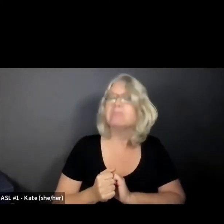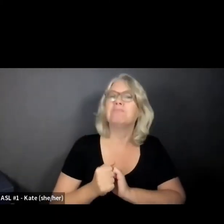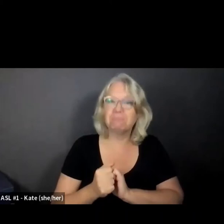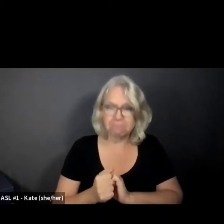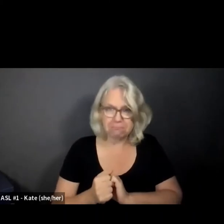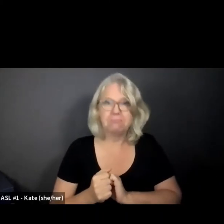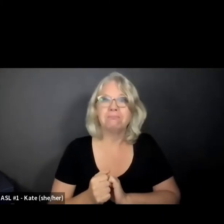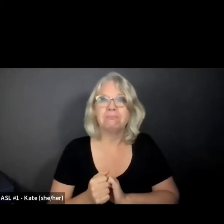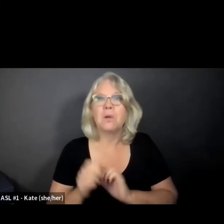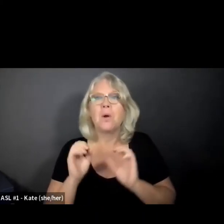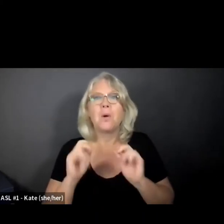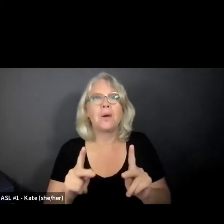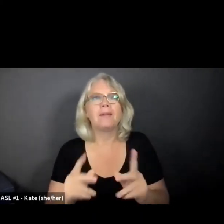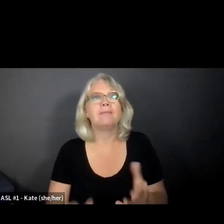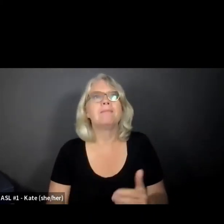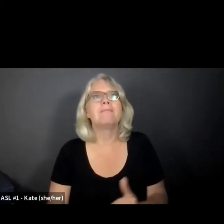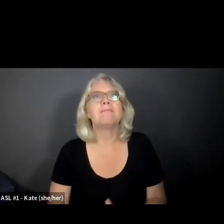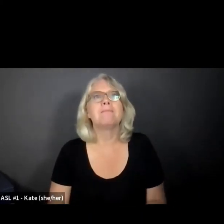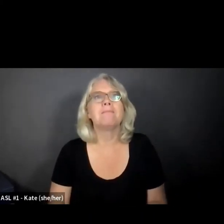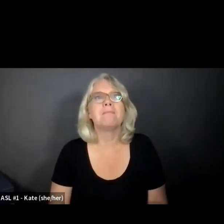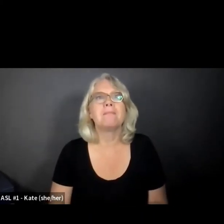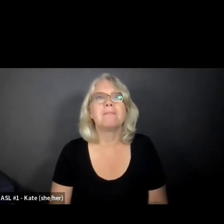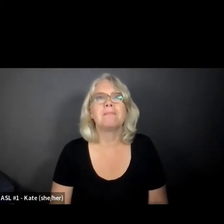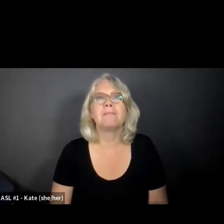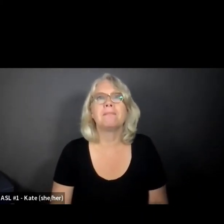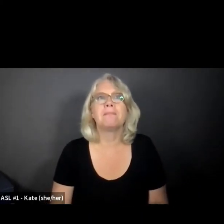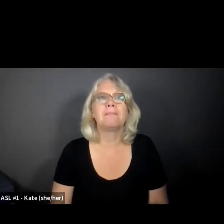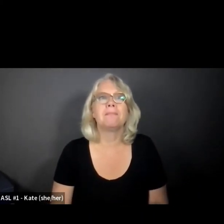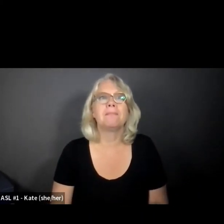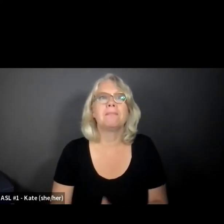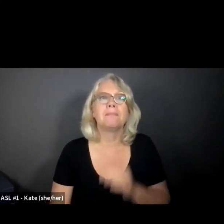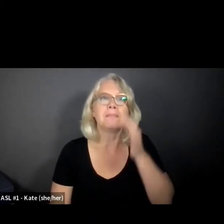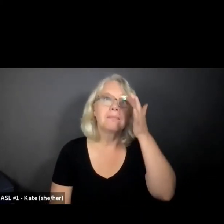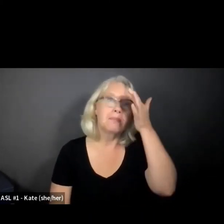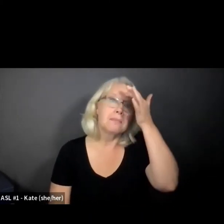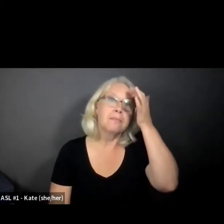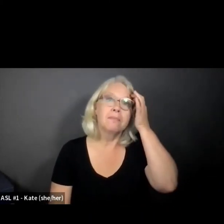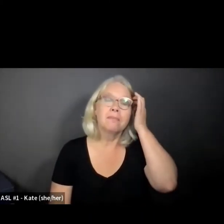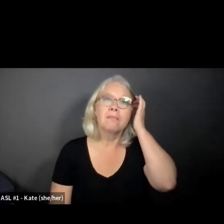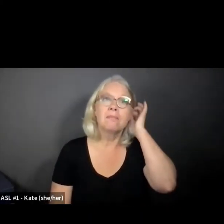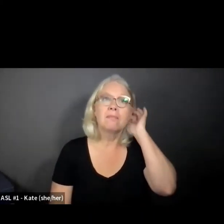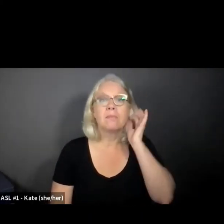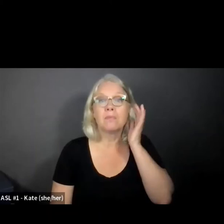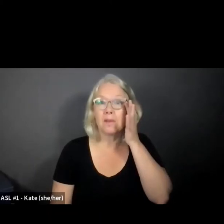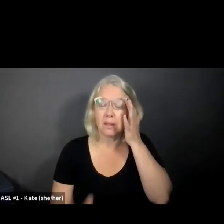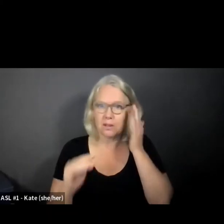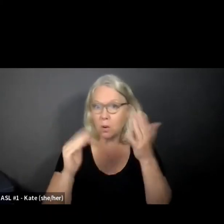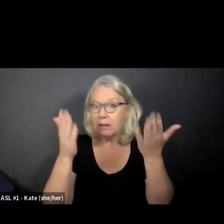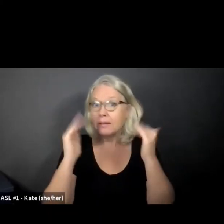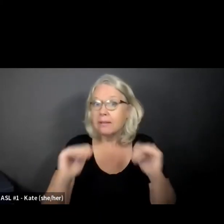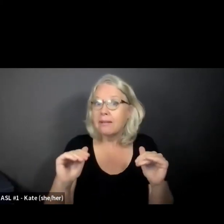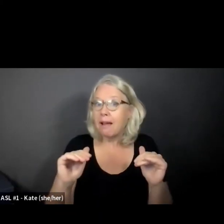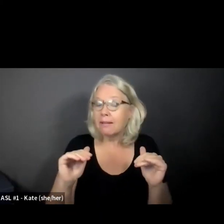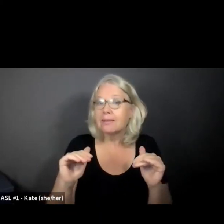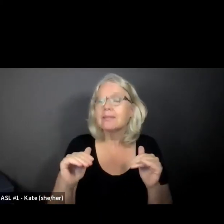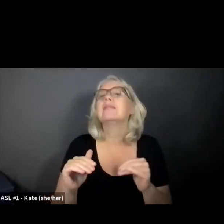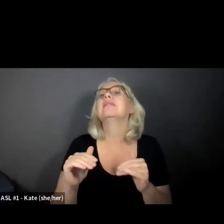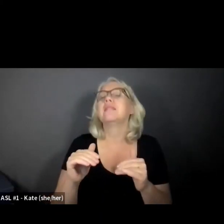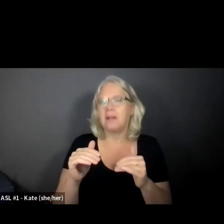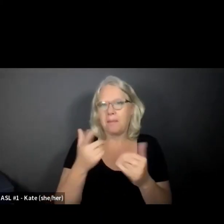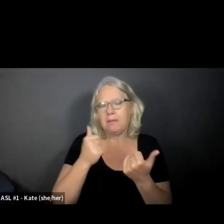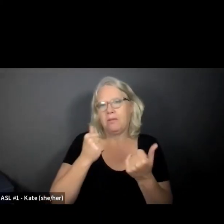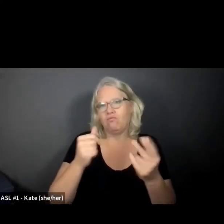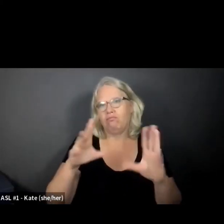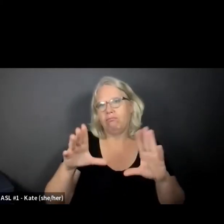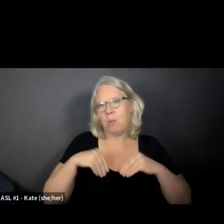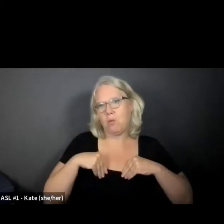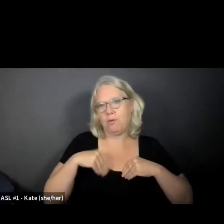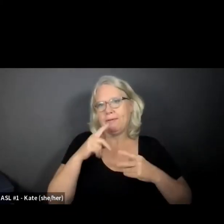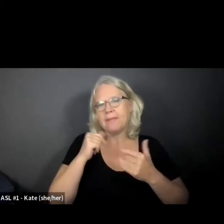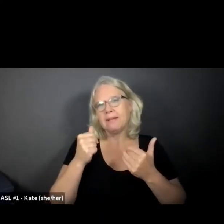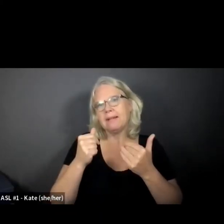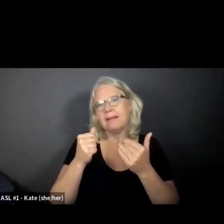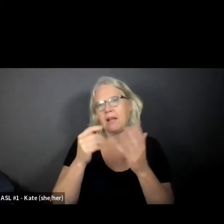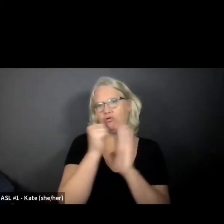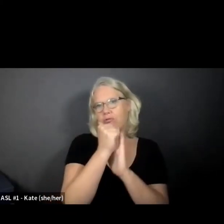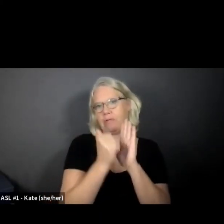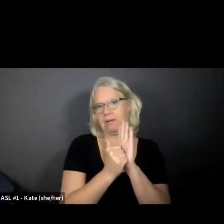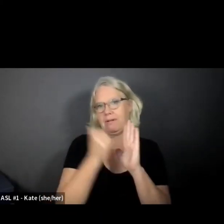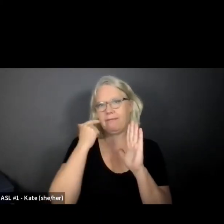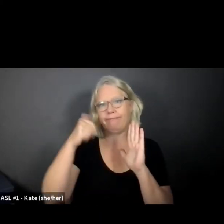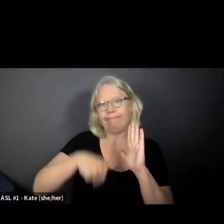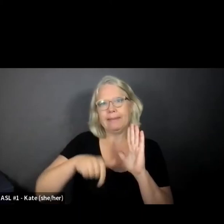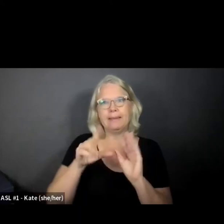THE NEXT BIT OF BUSINESS IS APPROVAL OF THE AGENDA FOR THIS EVENING'S MEETING.